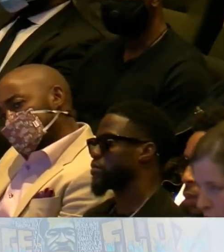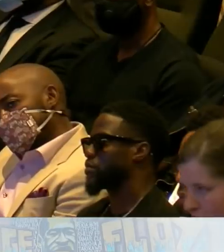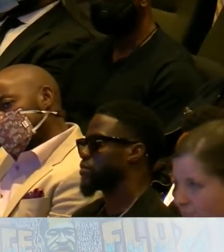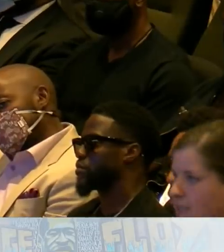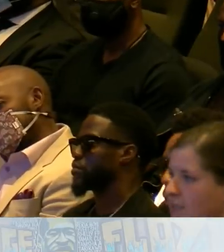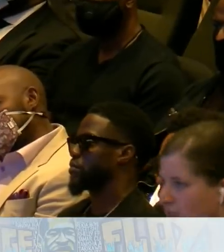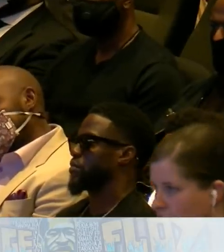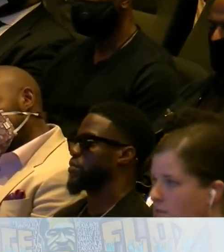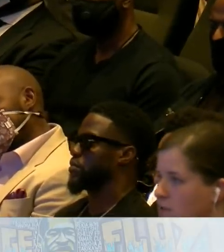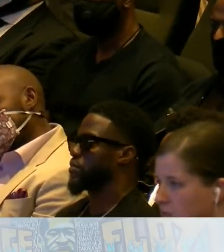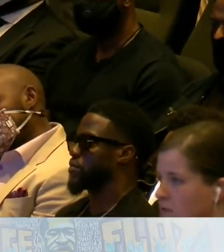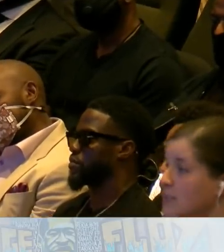THE PLEA FOR JUSTICE IS SIMPLY THIS.